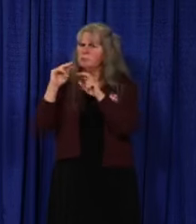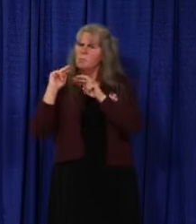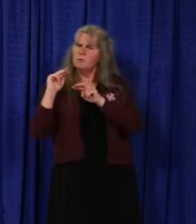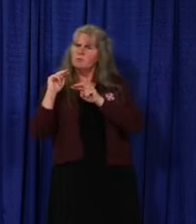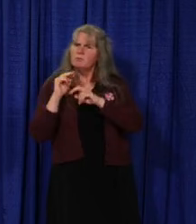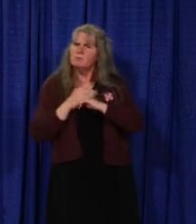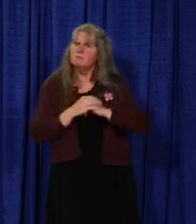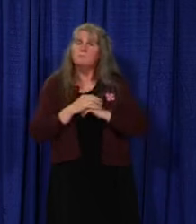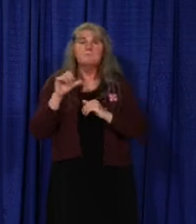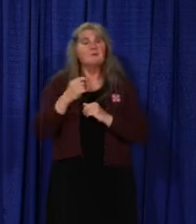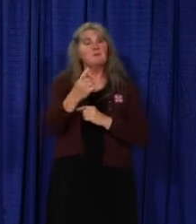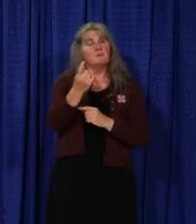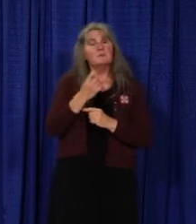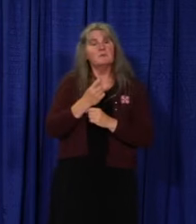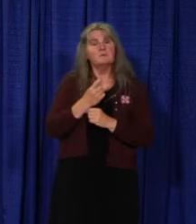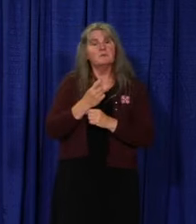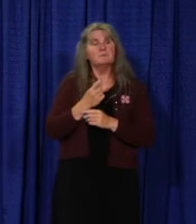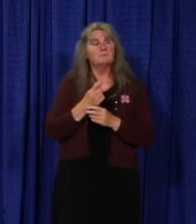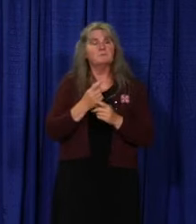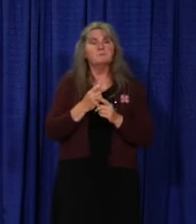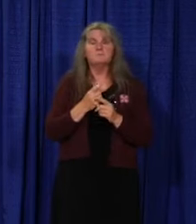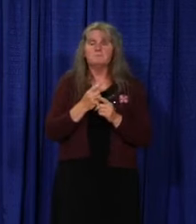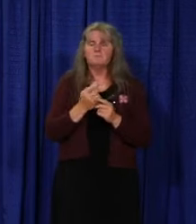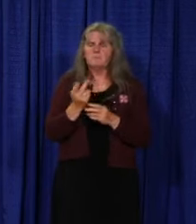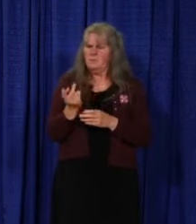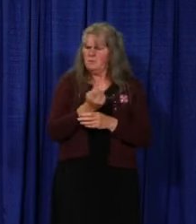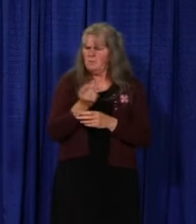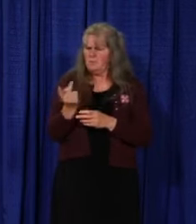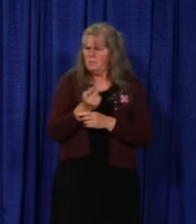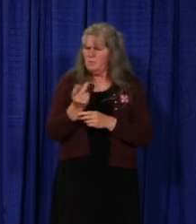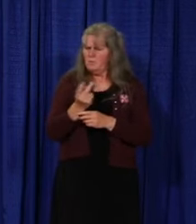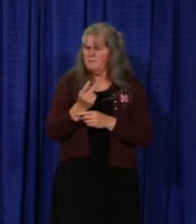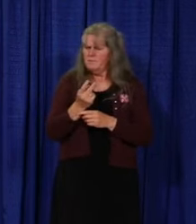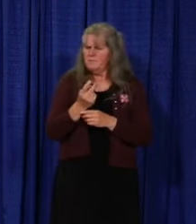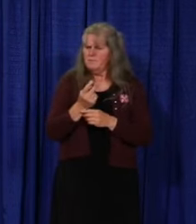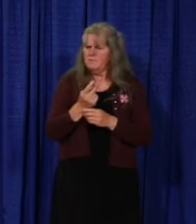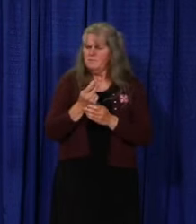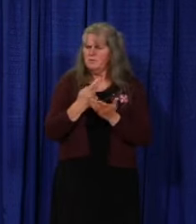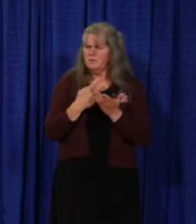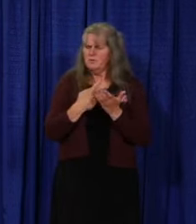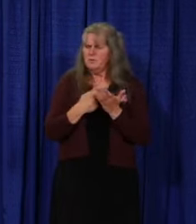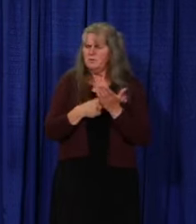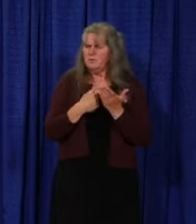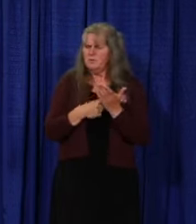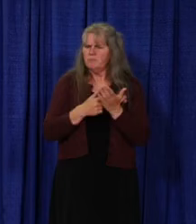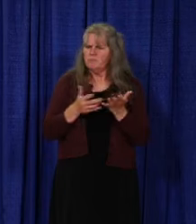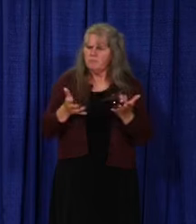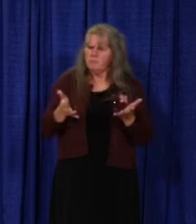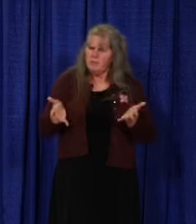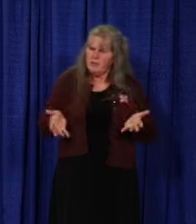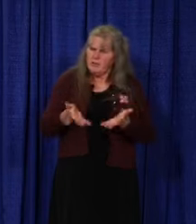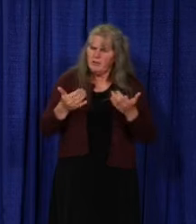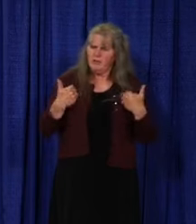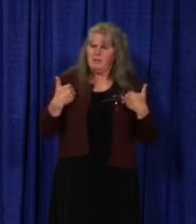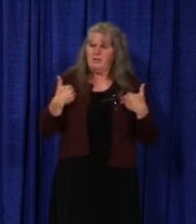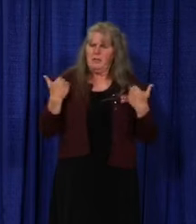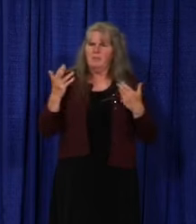Reporter: Yeah, Dr Hanley, Premier Silver, you have both mentioned urging young people to not have parties or these